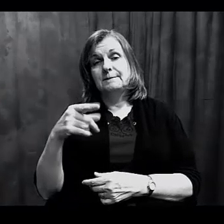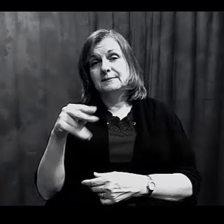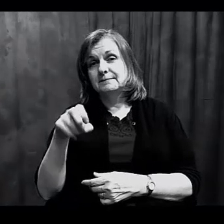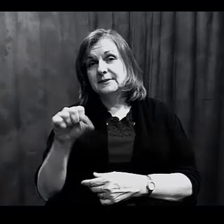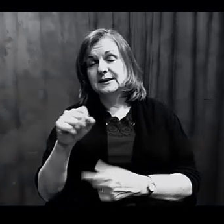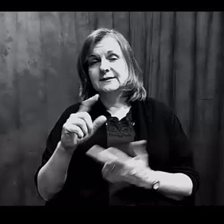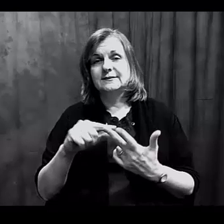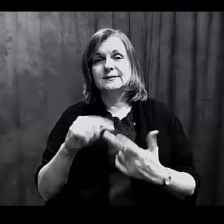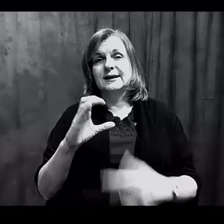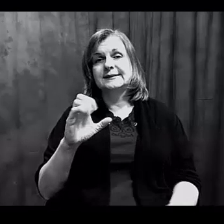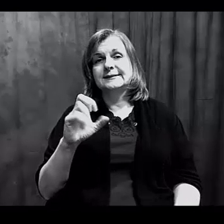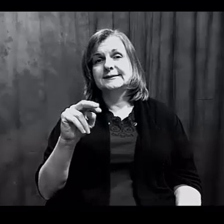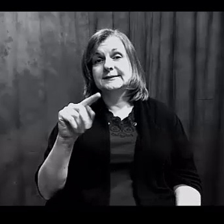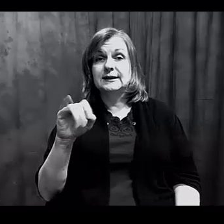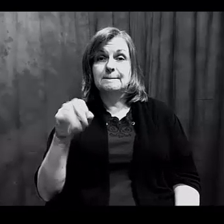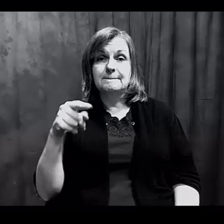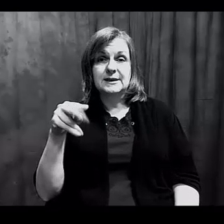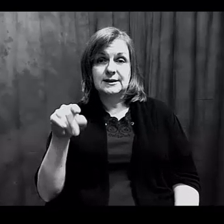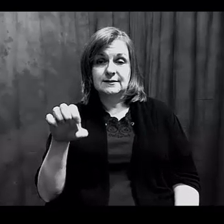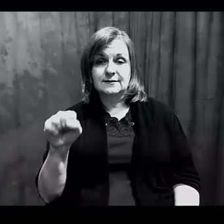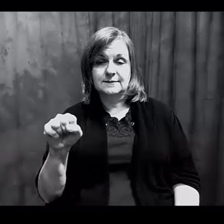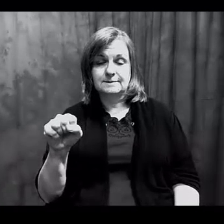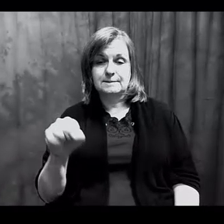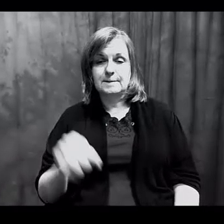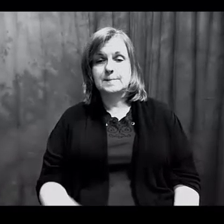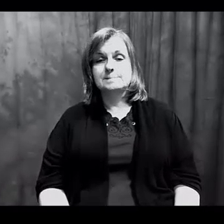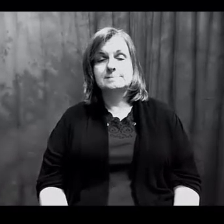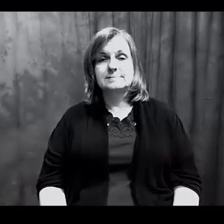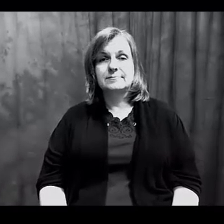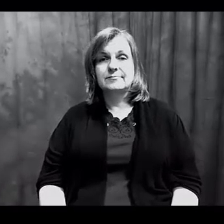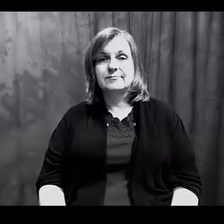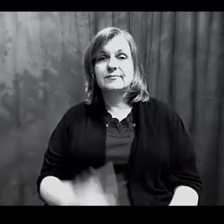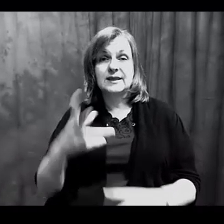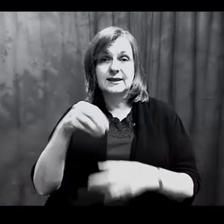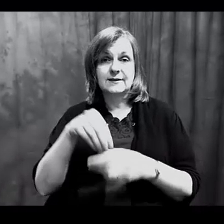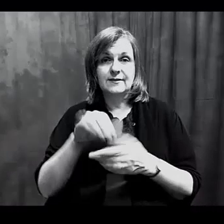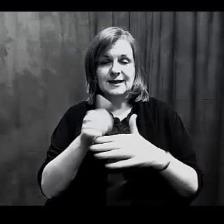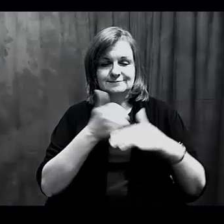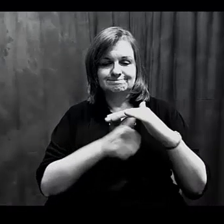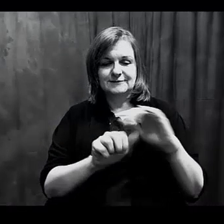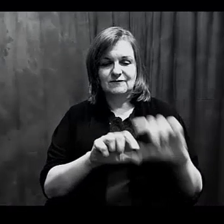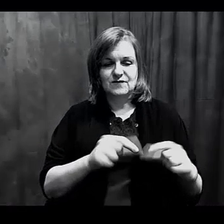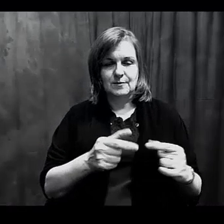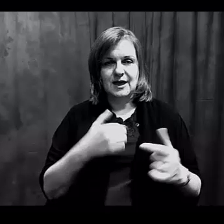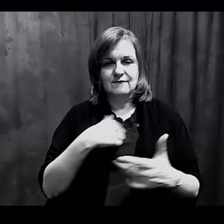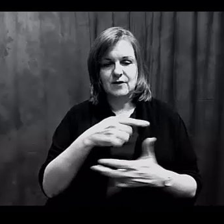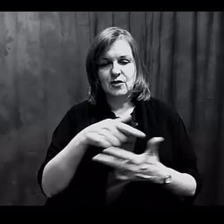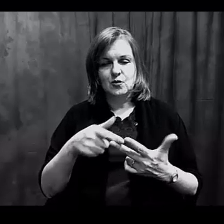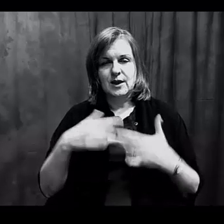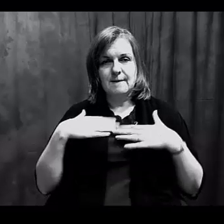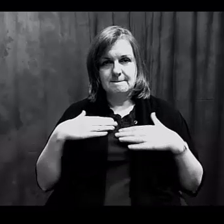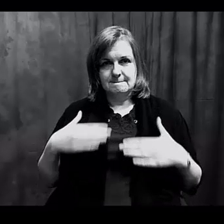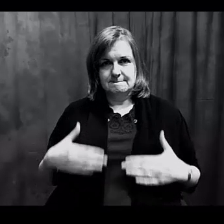not to gross you out -- but -- there's also a lot of coevolution we often talk about flowering plants with